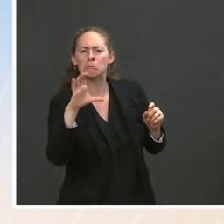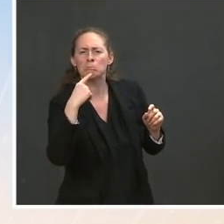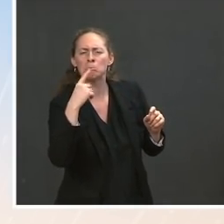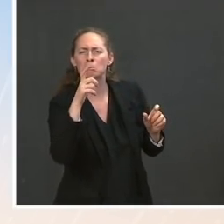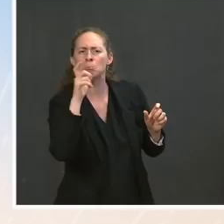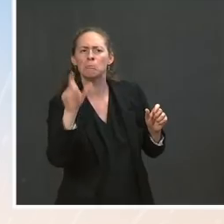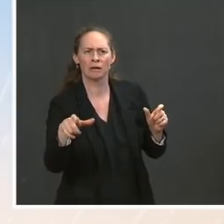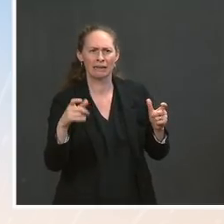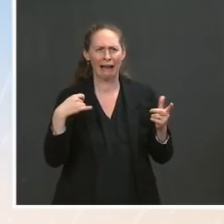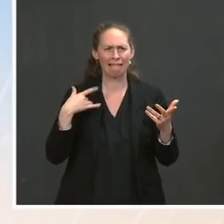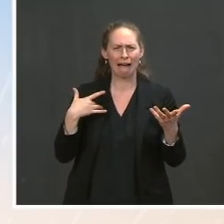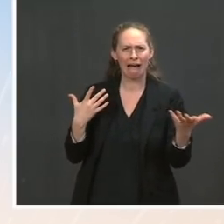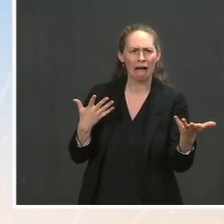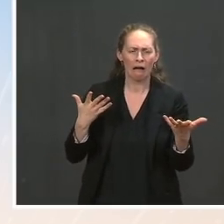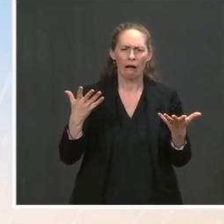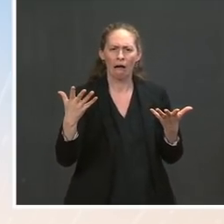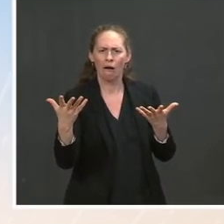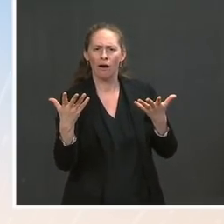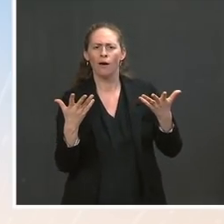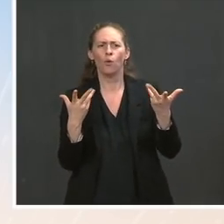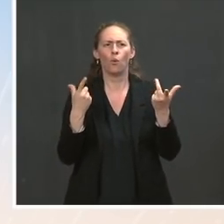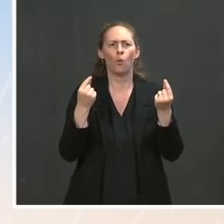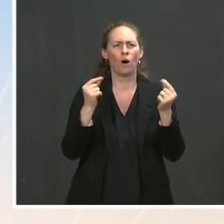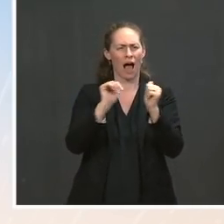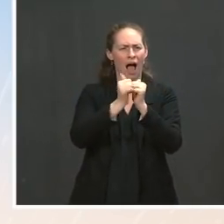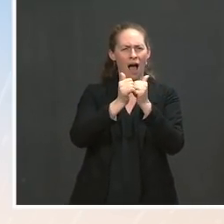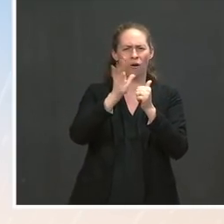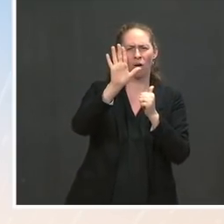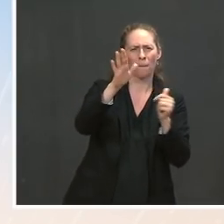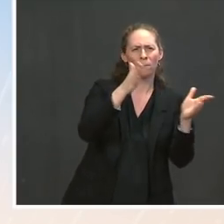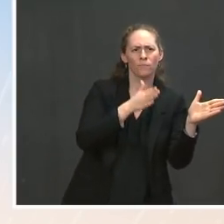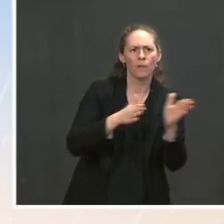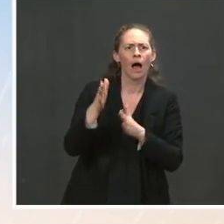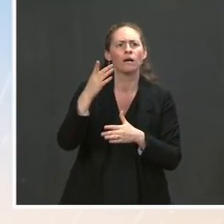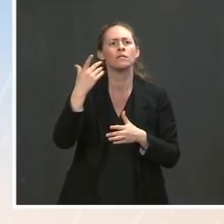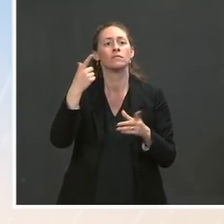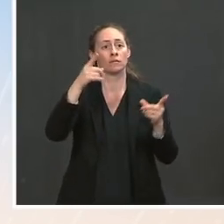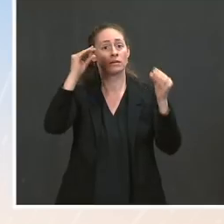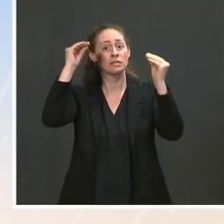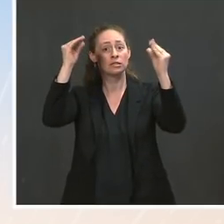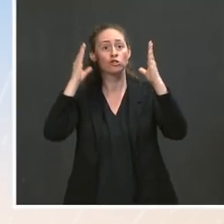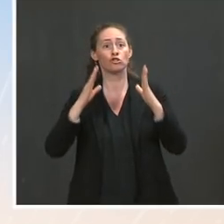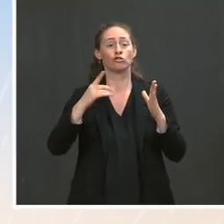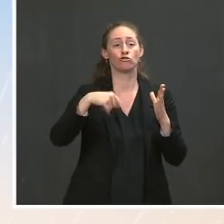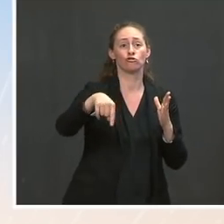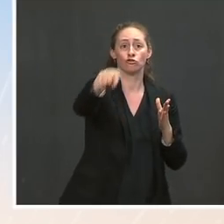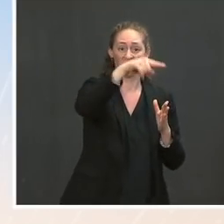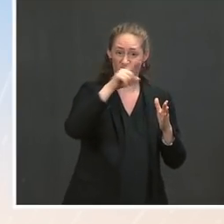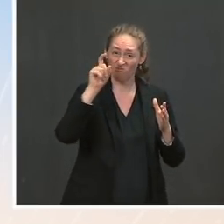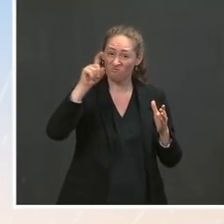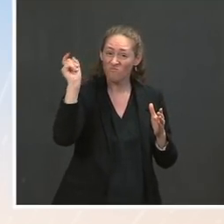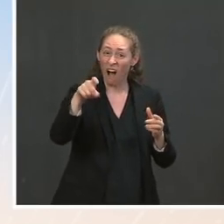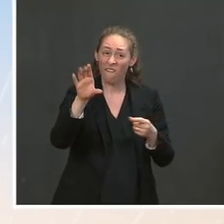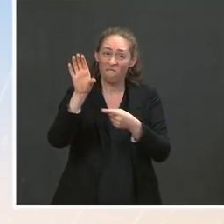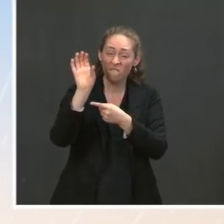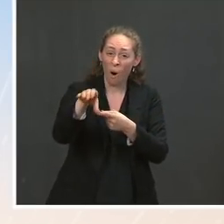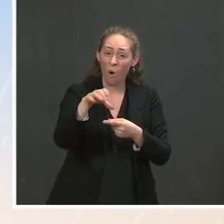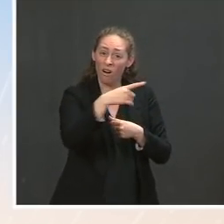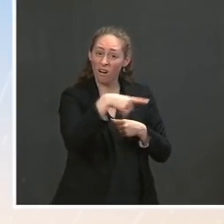Are there any discussions about saying to teachers unions, you have to go back to the classrooms? Ms. Psaki: Well, first, actually 76 percent of schools